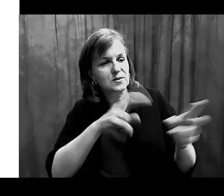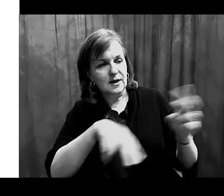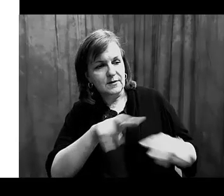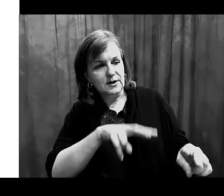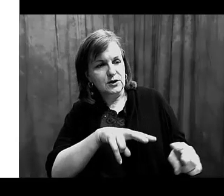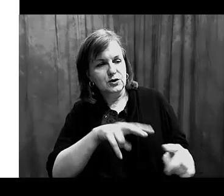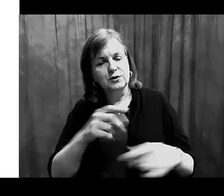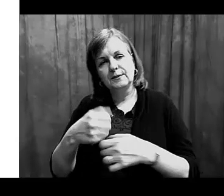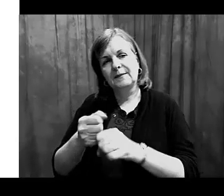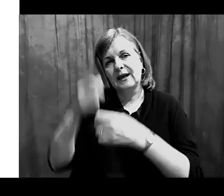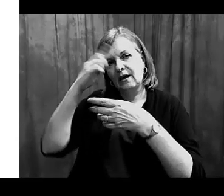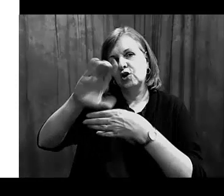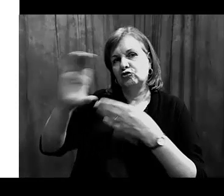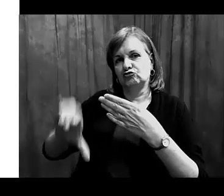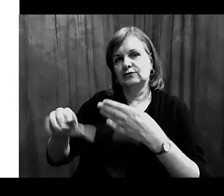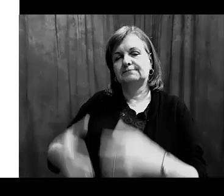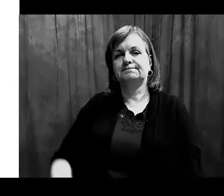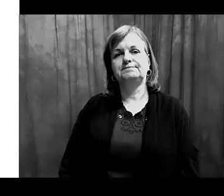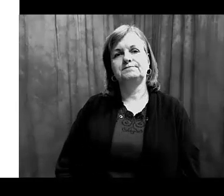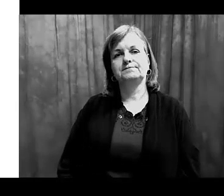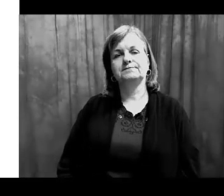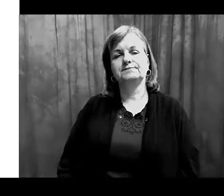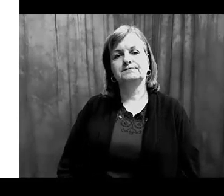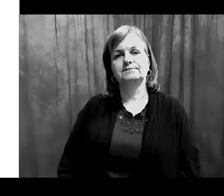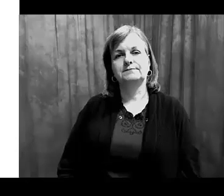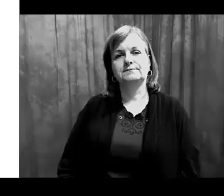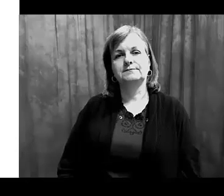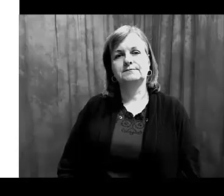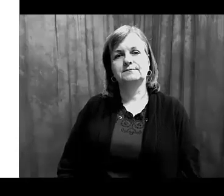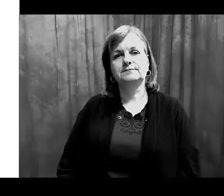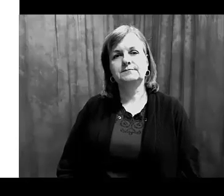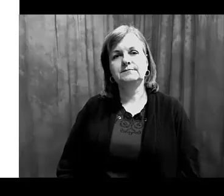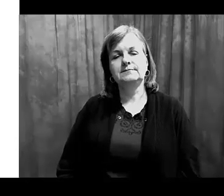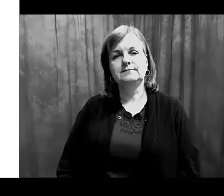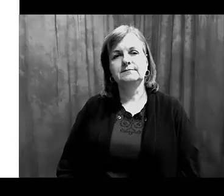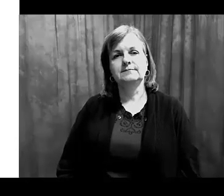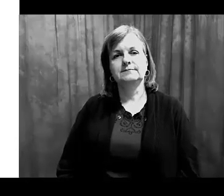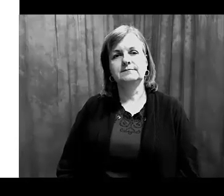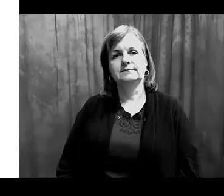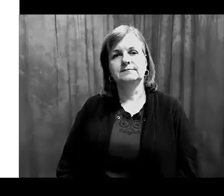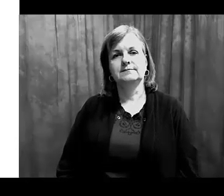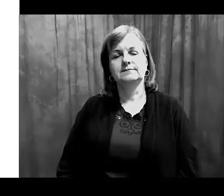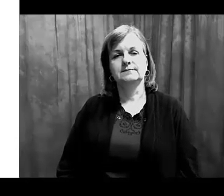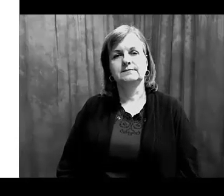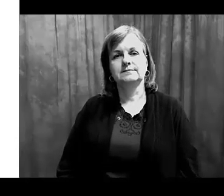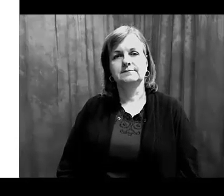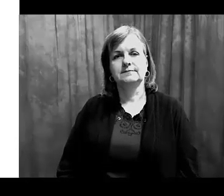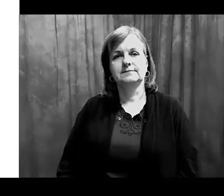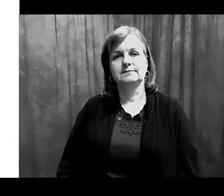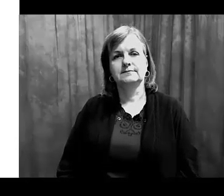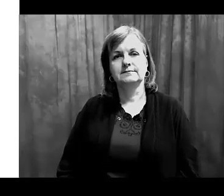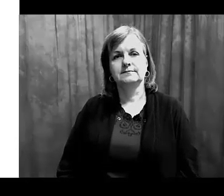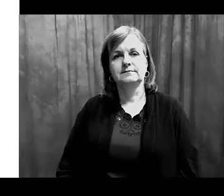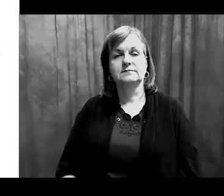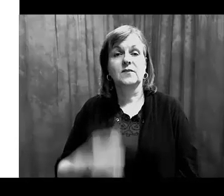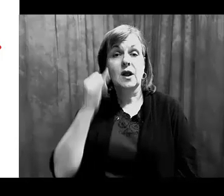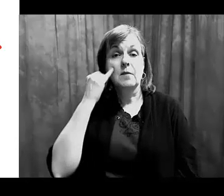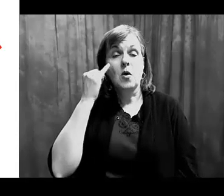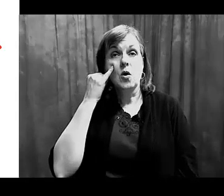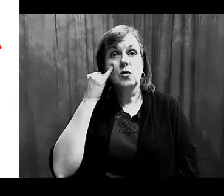and from those observations you're going to draw conclusions